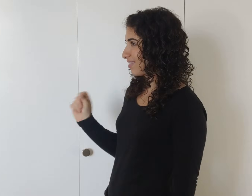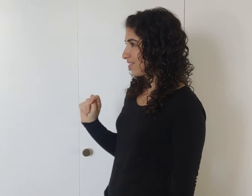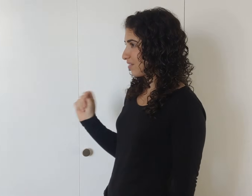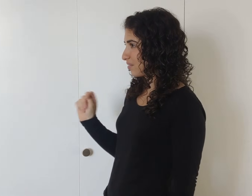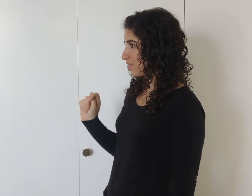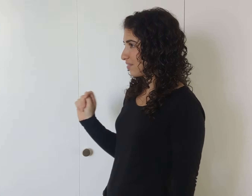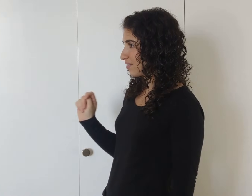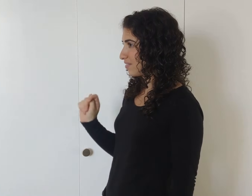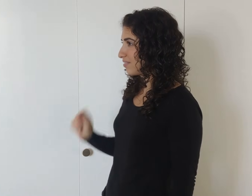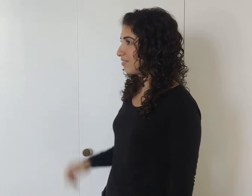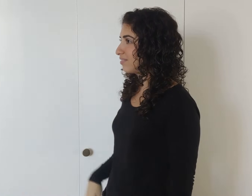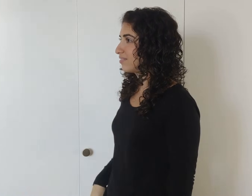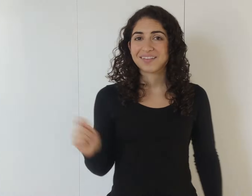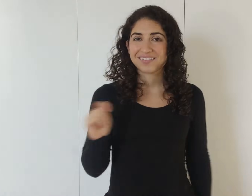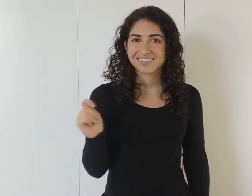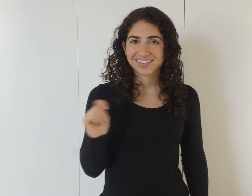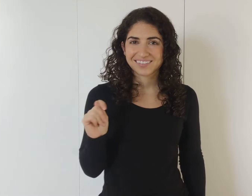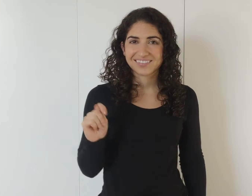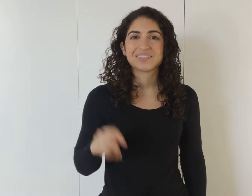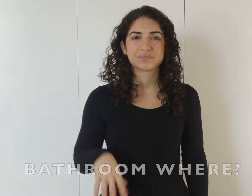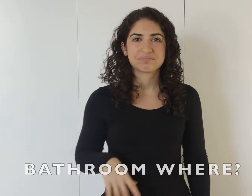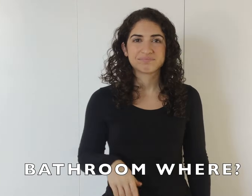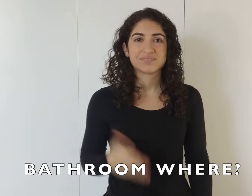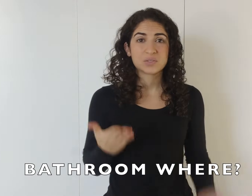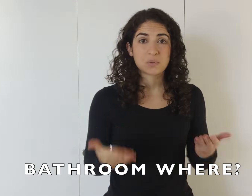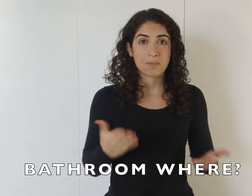BATHROOM